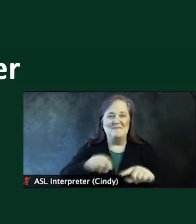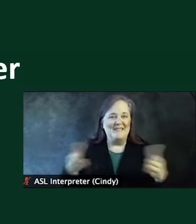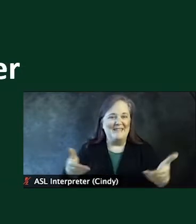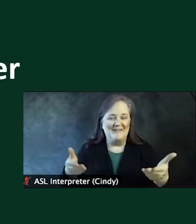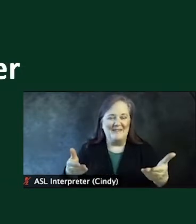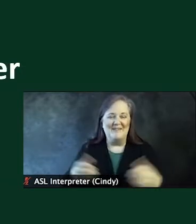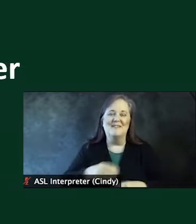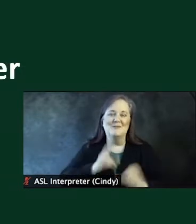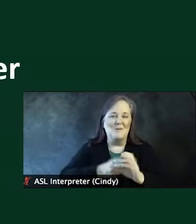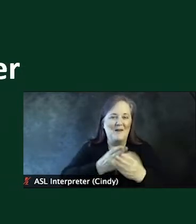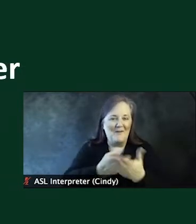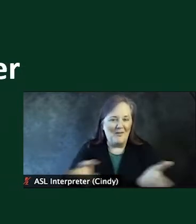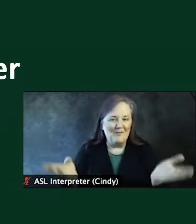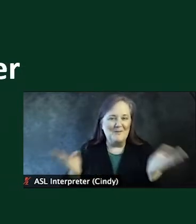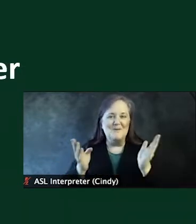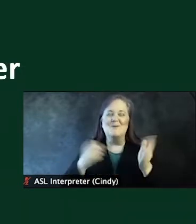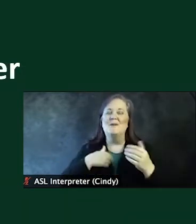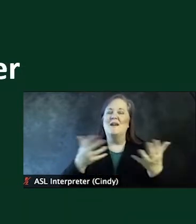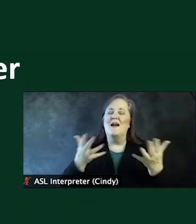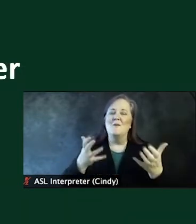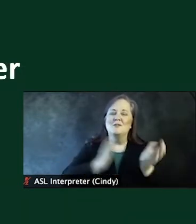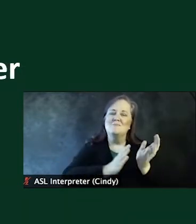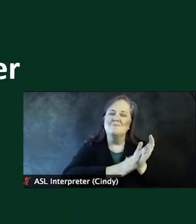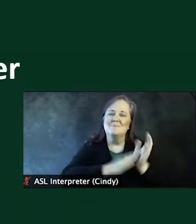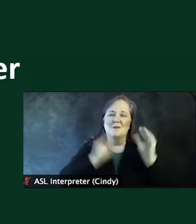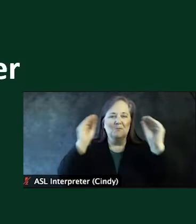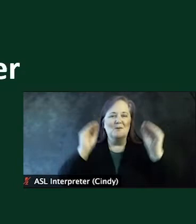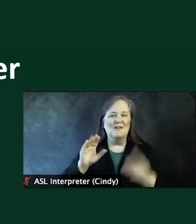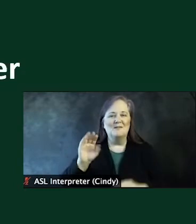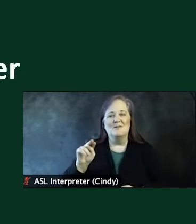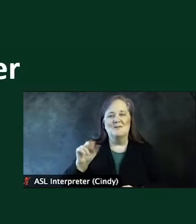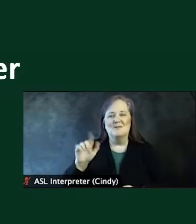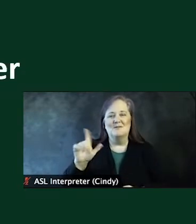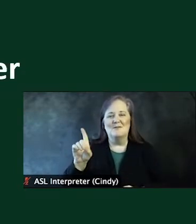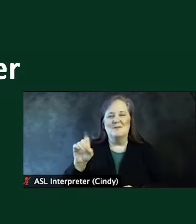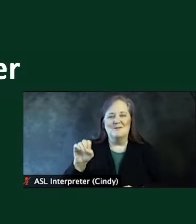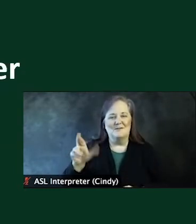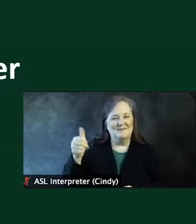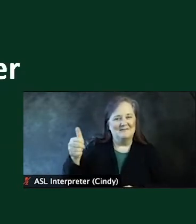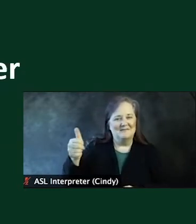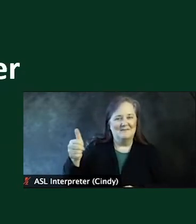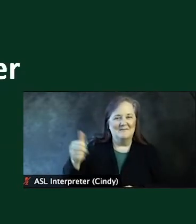I'm very happy to be here and to join all of you. And I want to just give a shout out to Professor Nalder